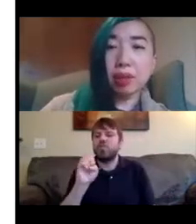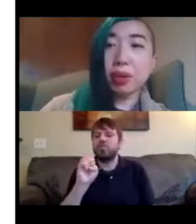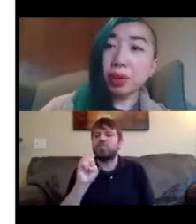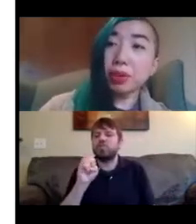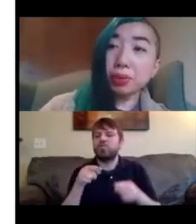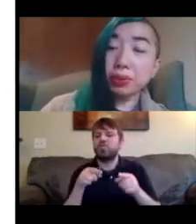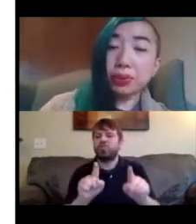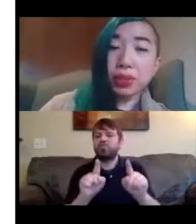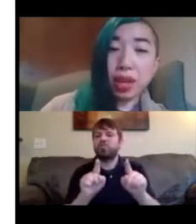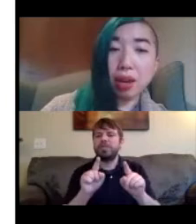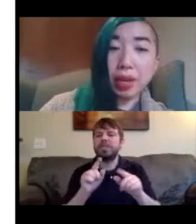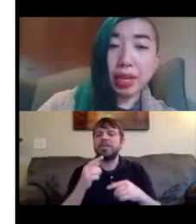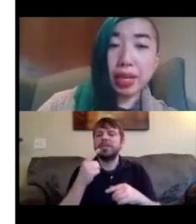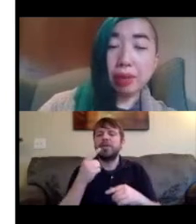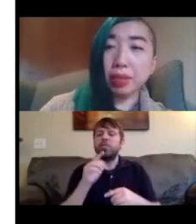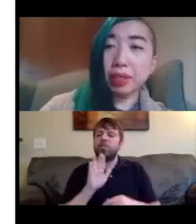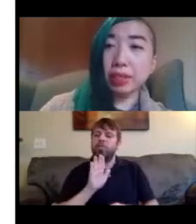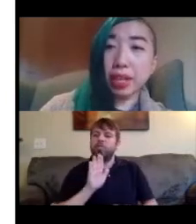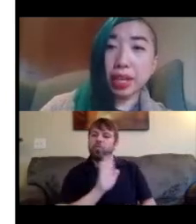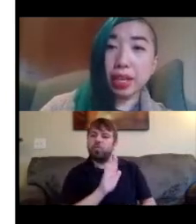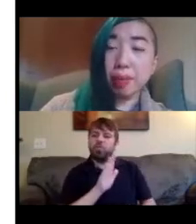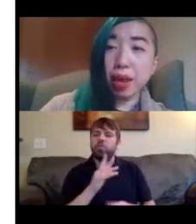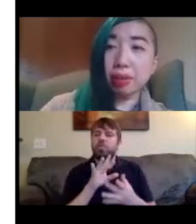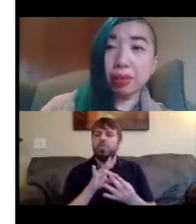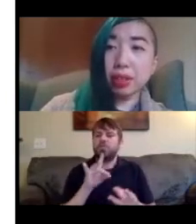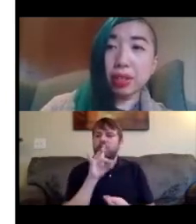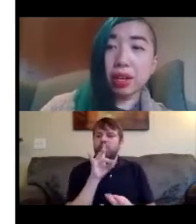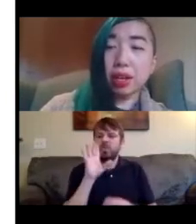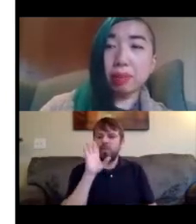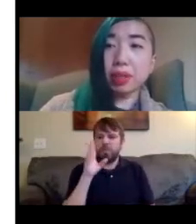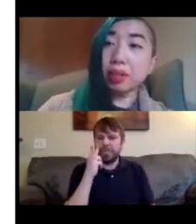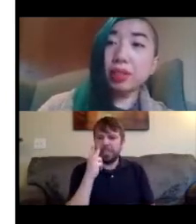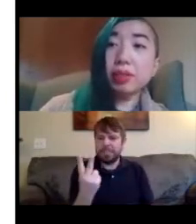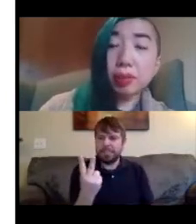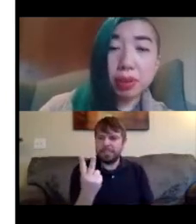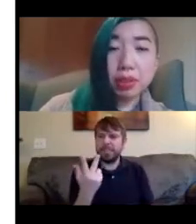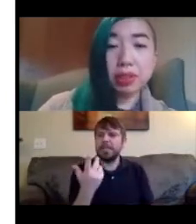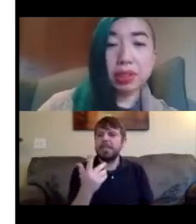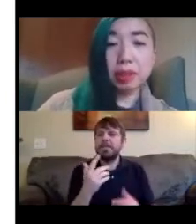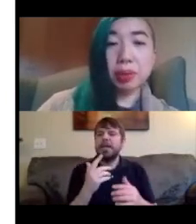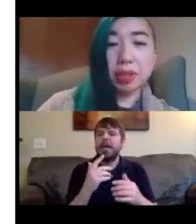her ghosts that way, and what's it say about the content of the work she's exploring.